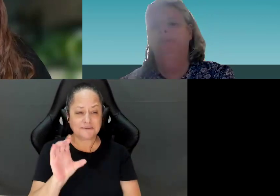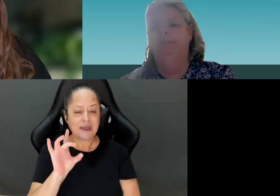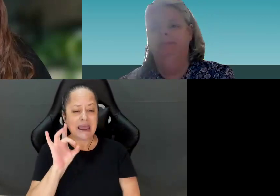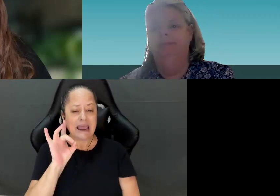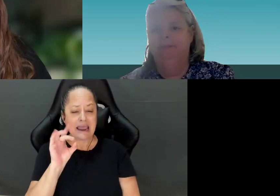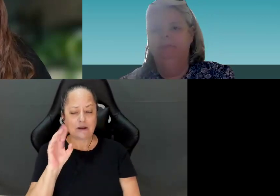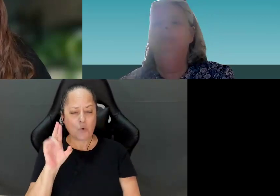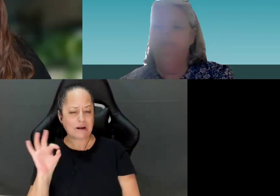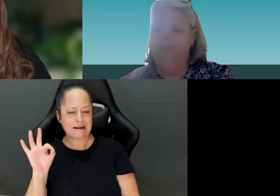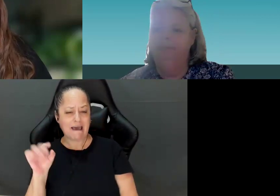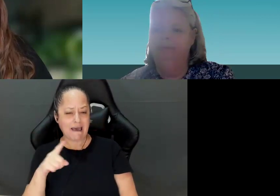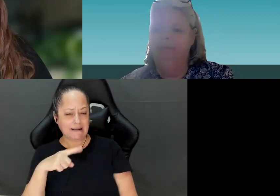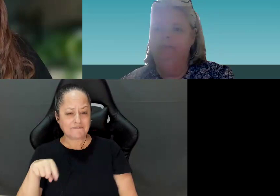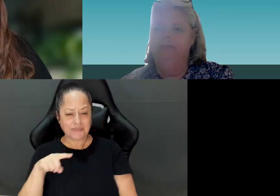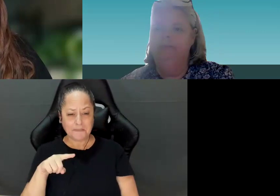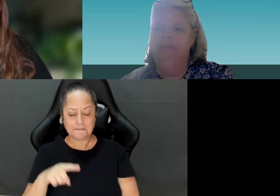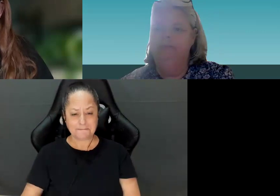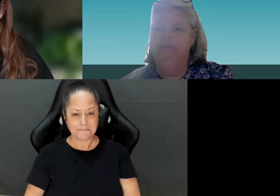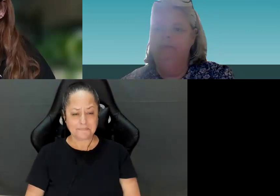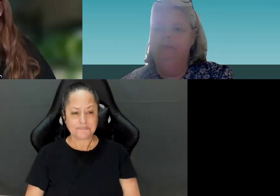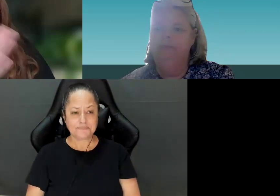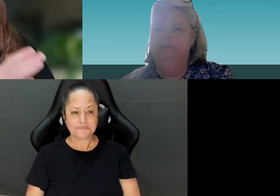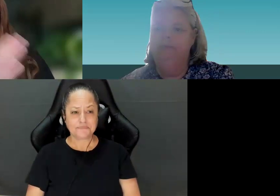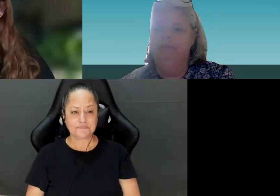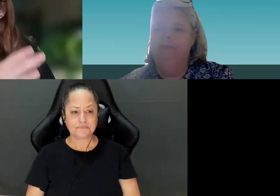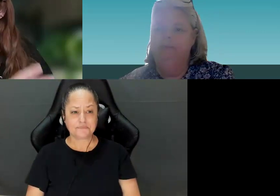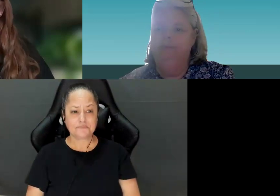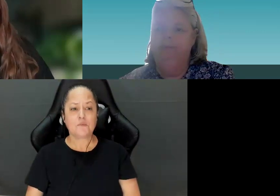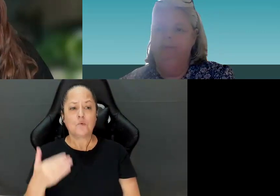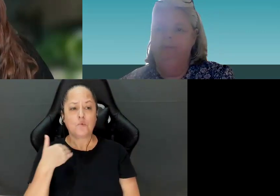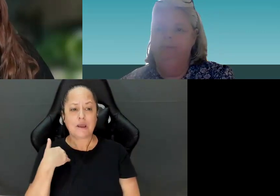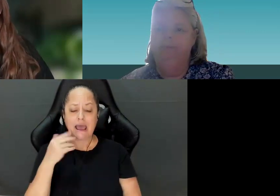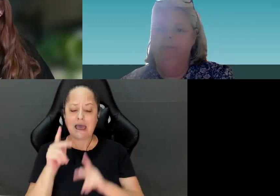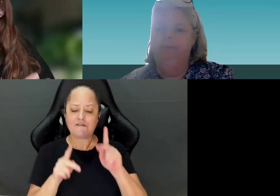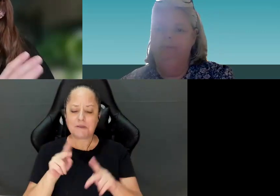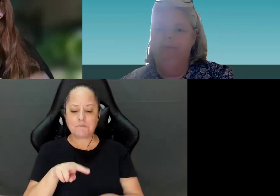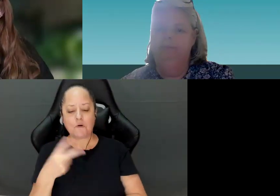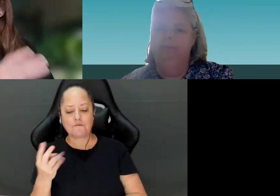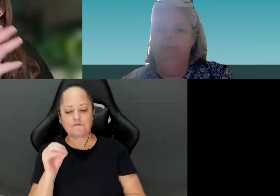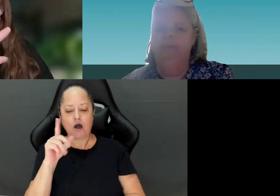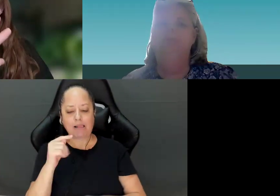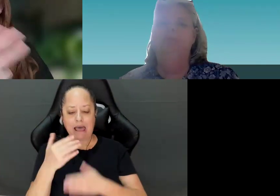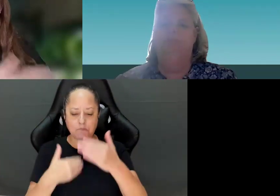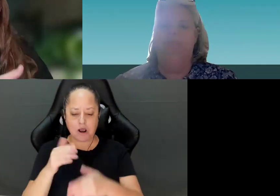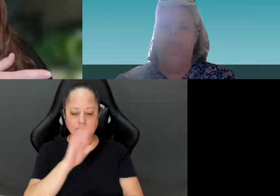of them. We have folks who fall out of the process on their own.